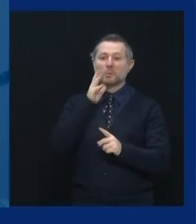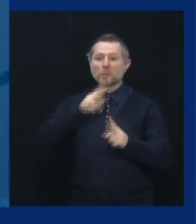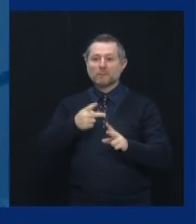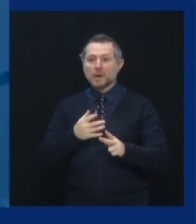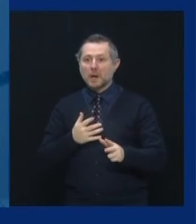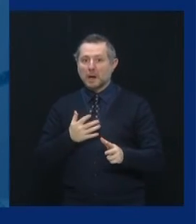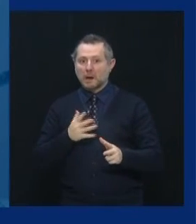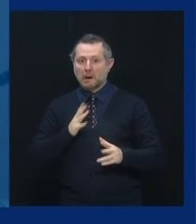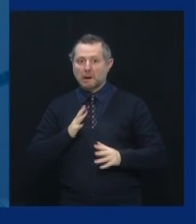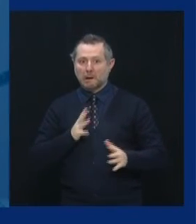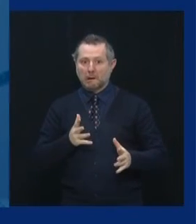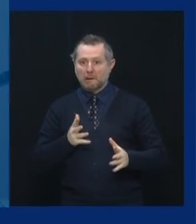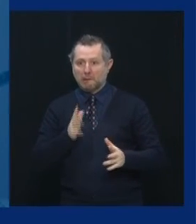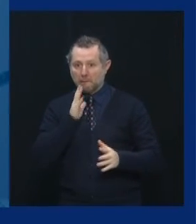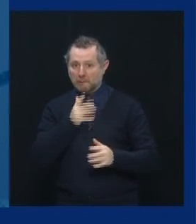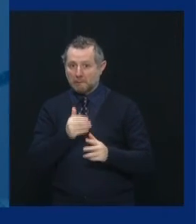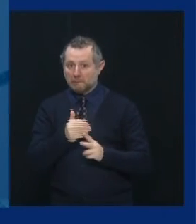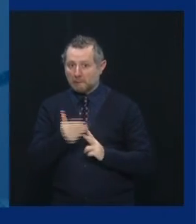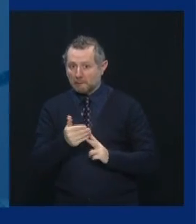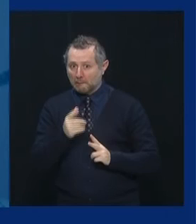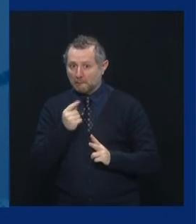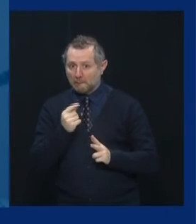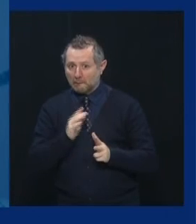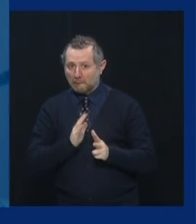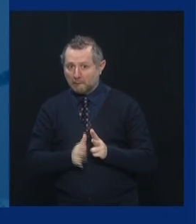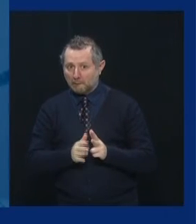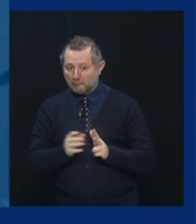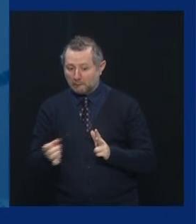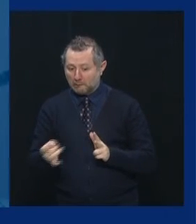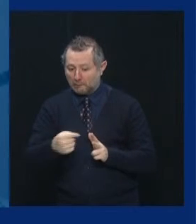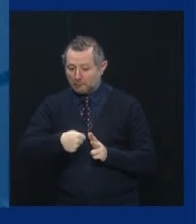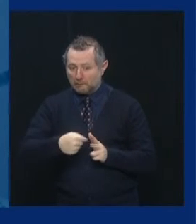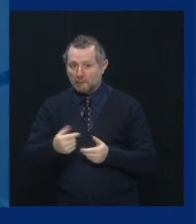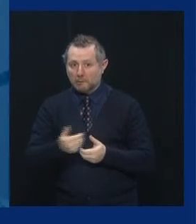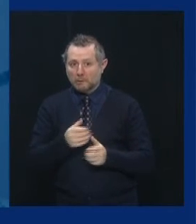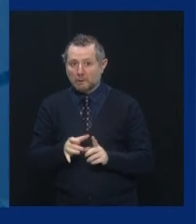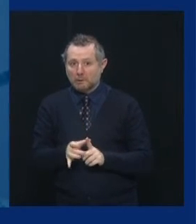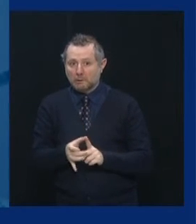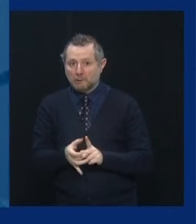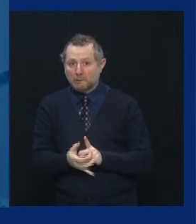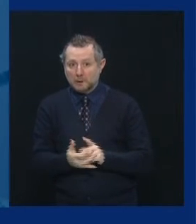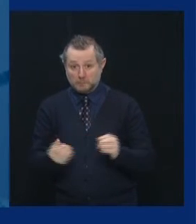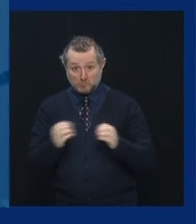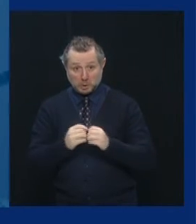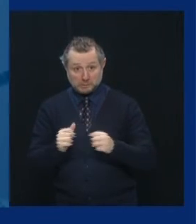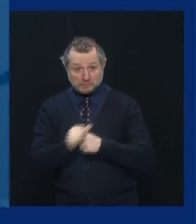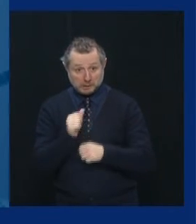ROULETTE.